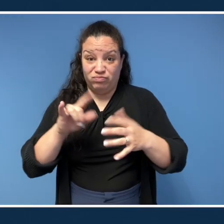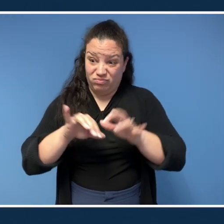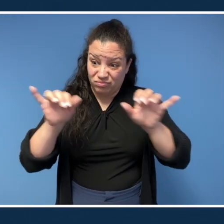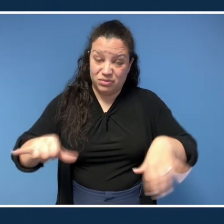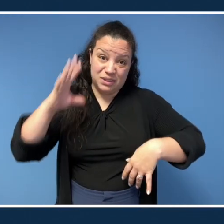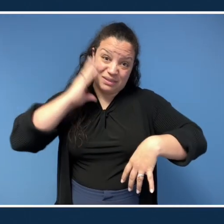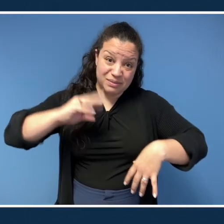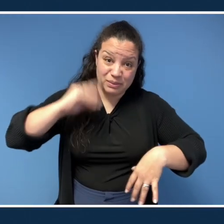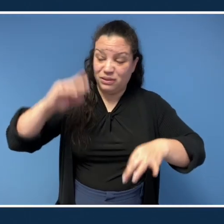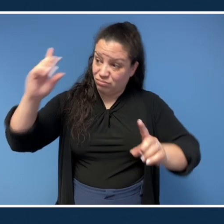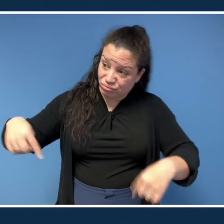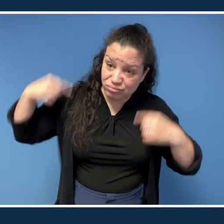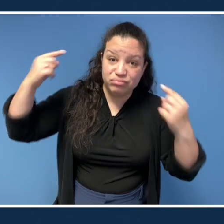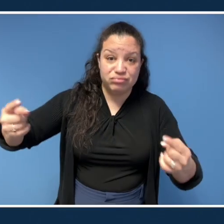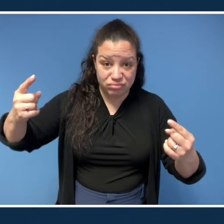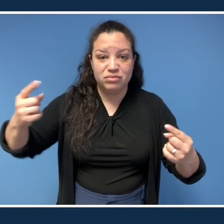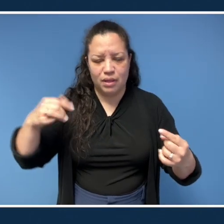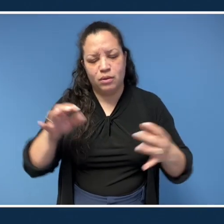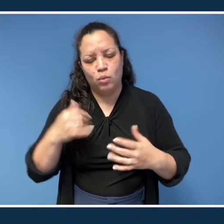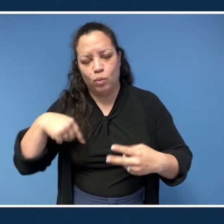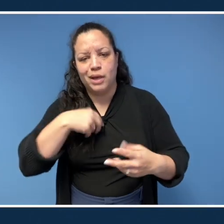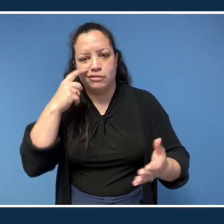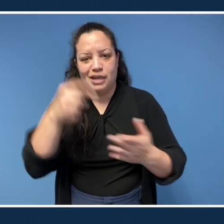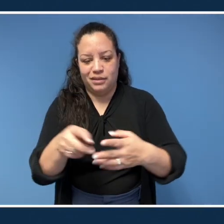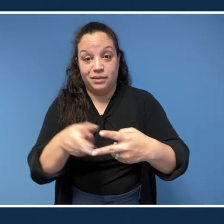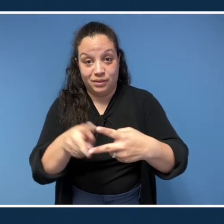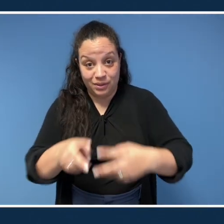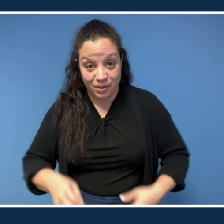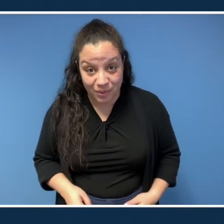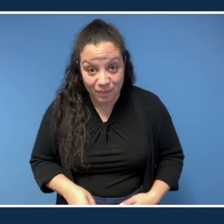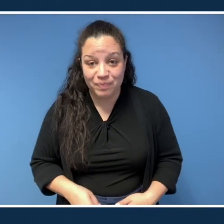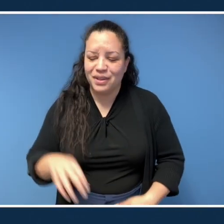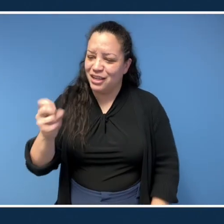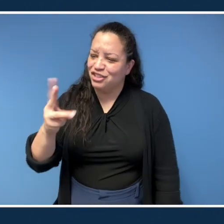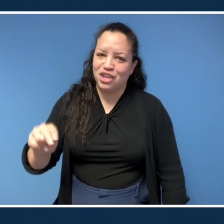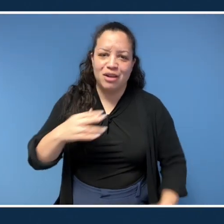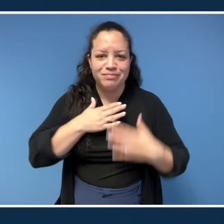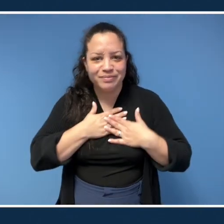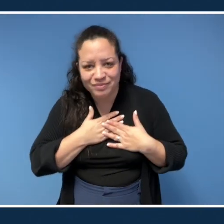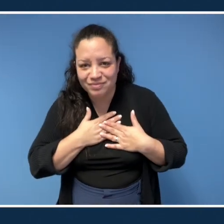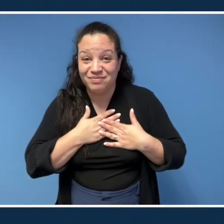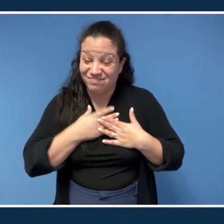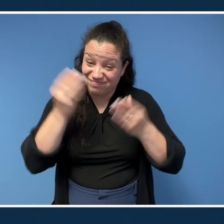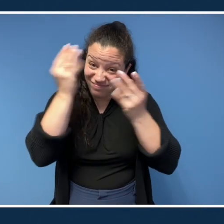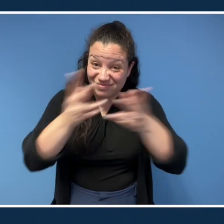welcome. This conversation is is close to my heart. For our listeners to know, I started my journey here at NSCC about